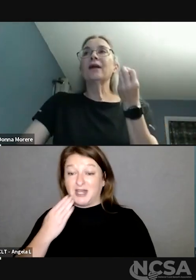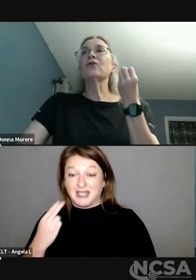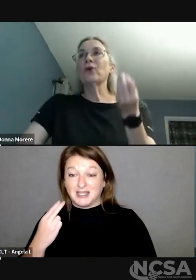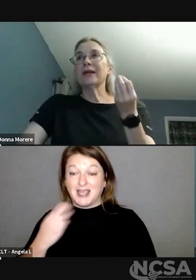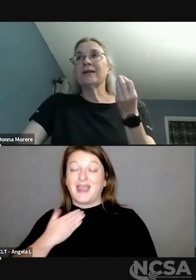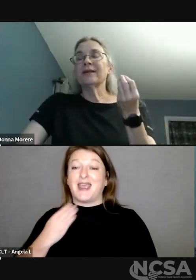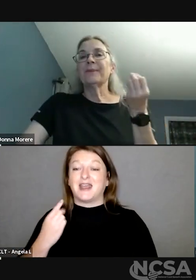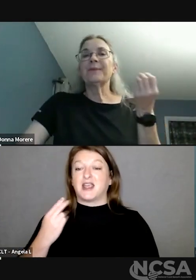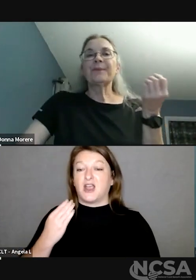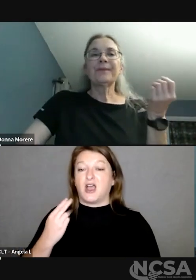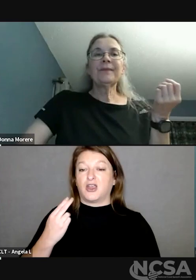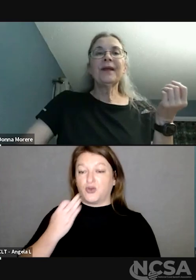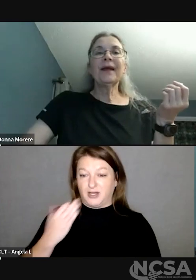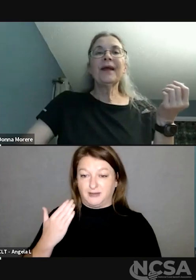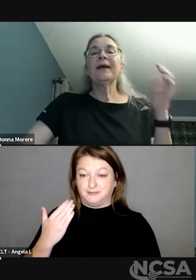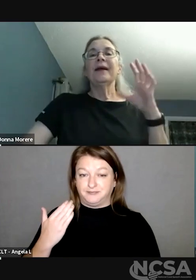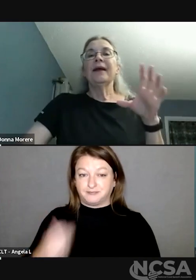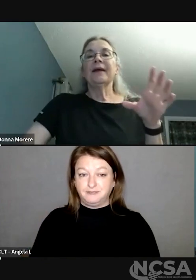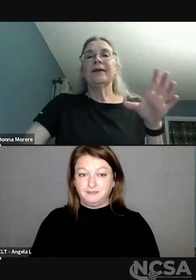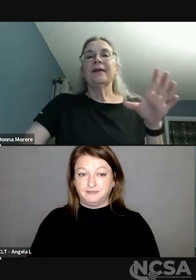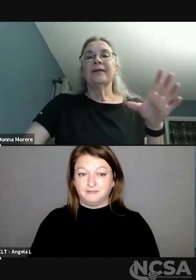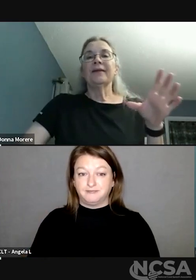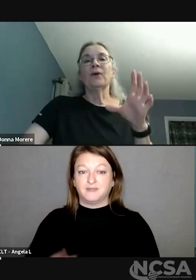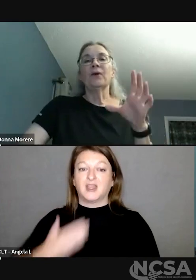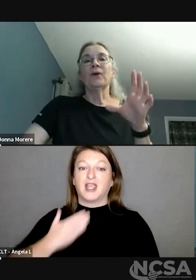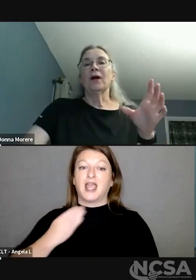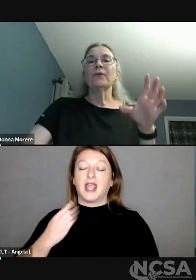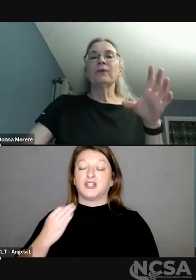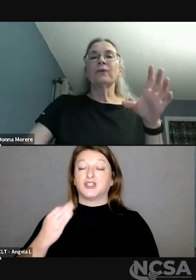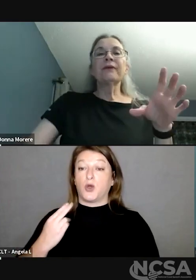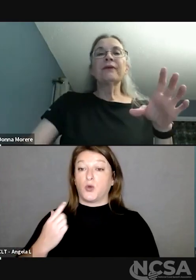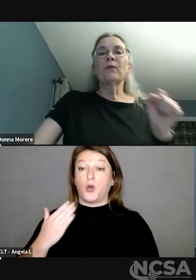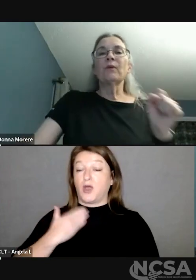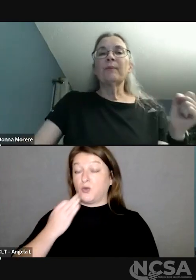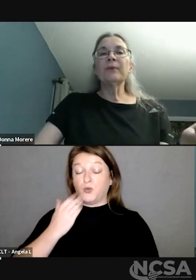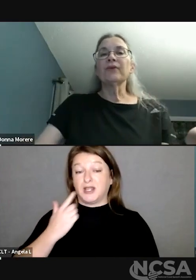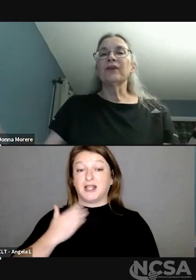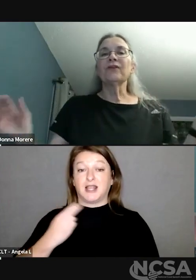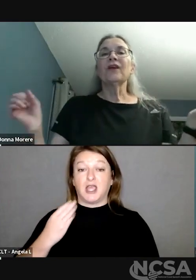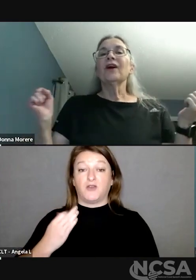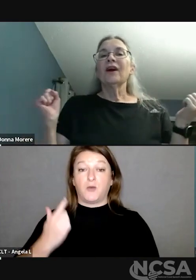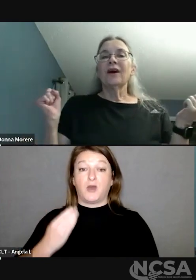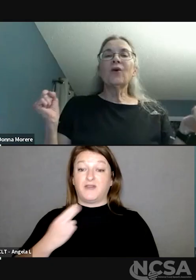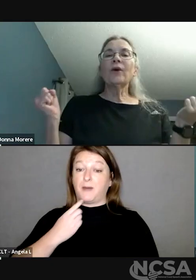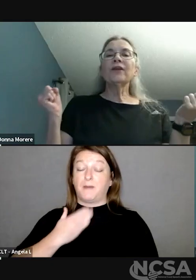Okay. And so a quote that I really like from one of the papers is